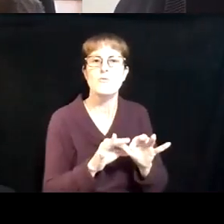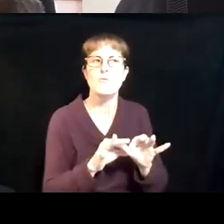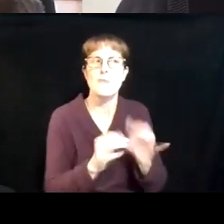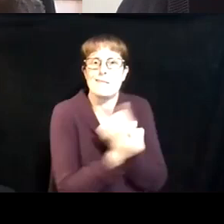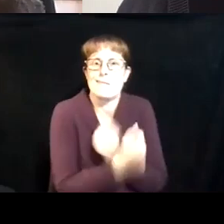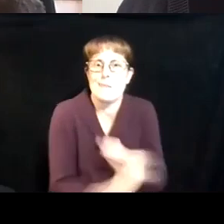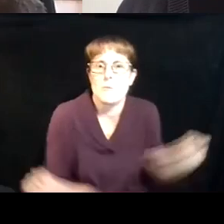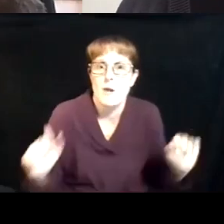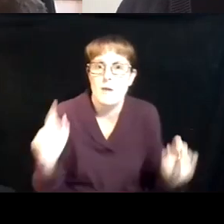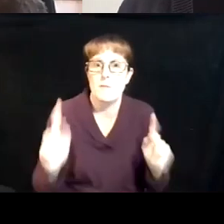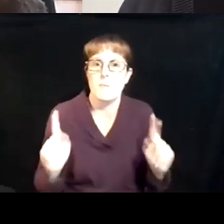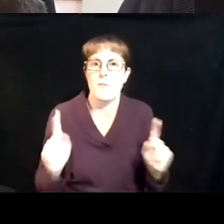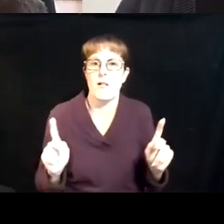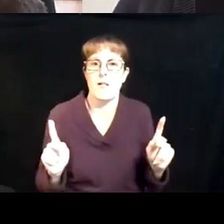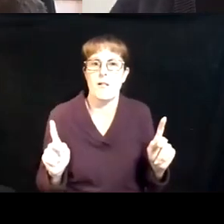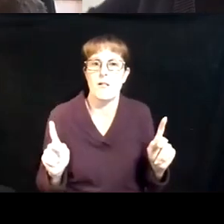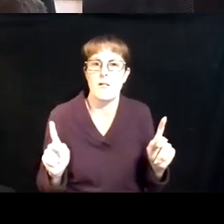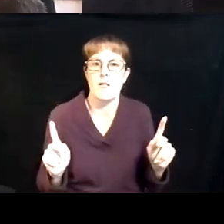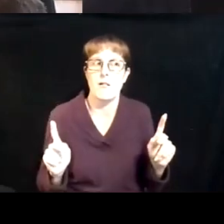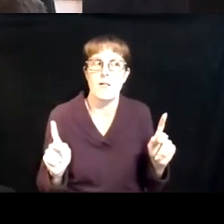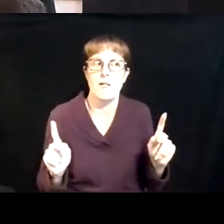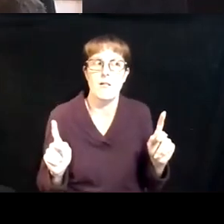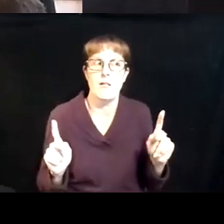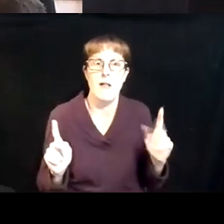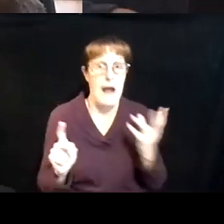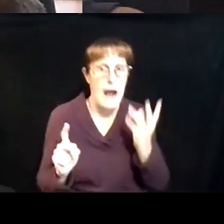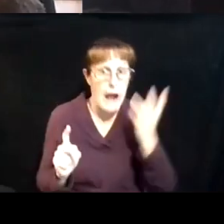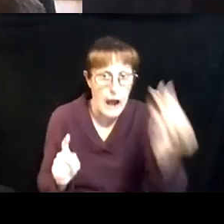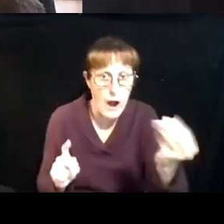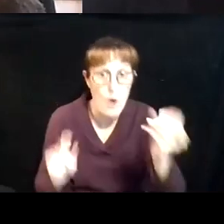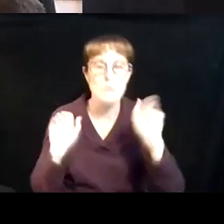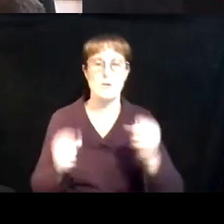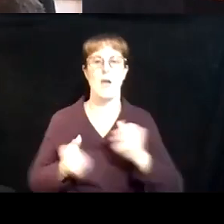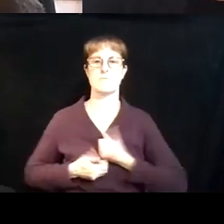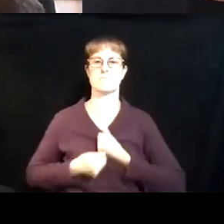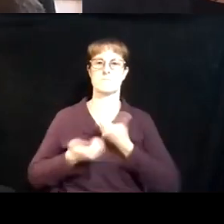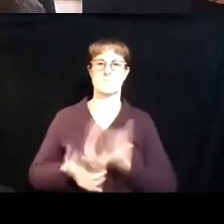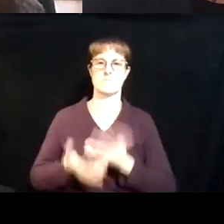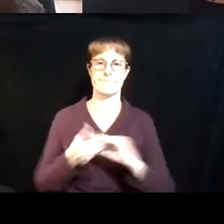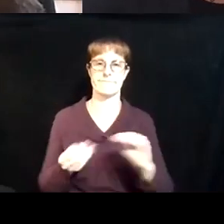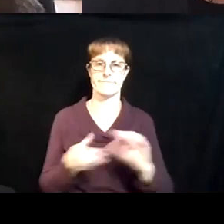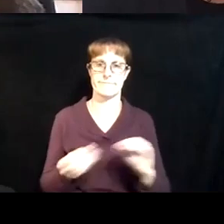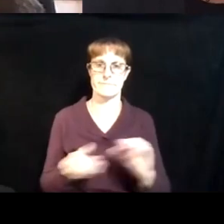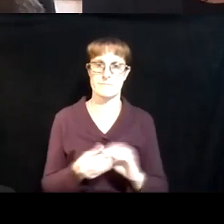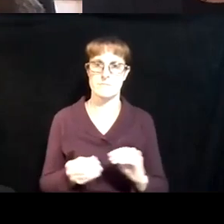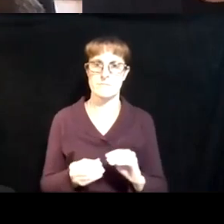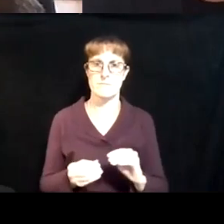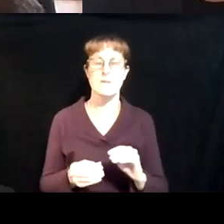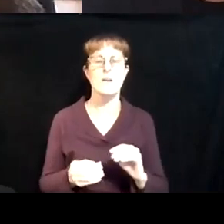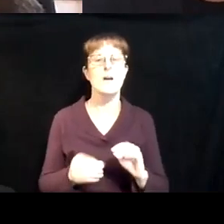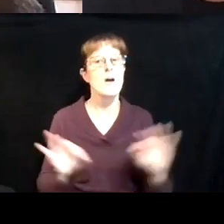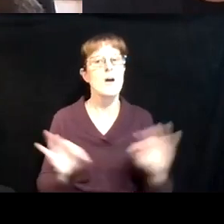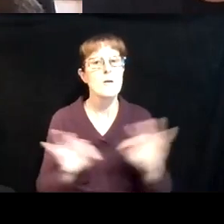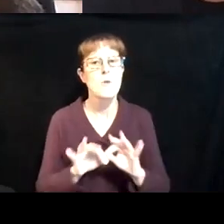It's also important to work with different organizations that may also be interested in stopping this injustice.